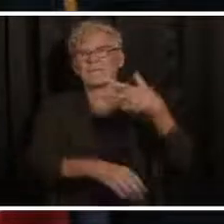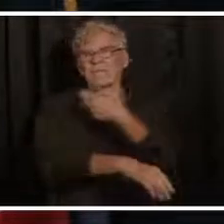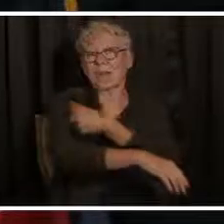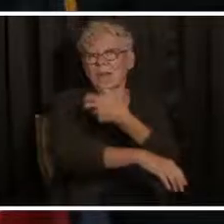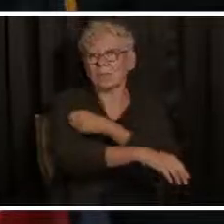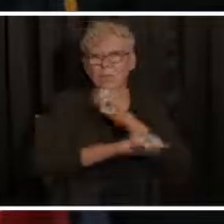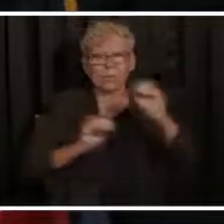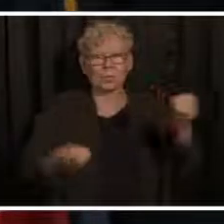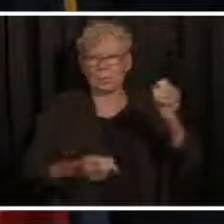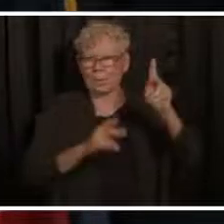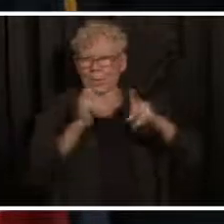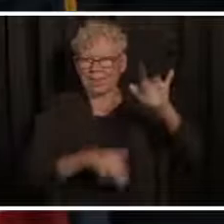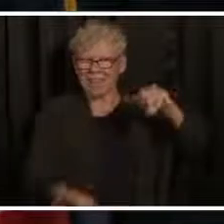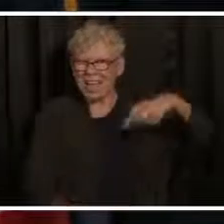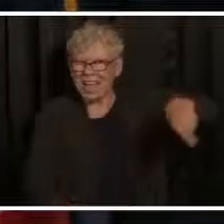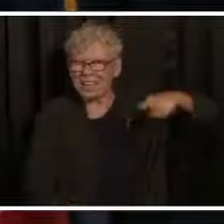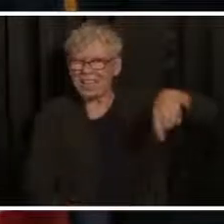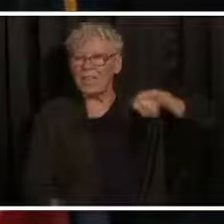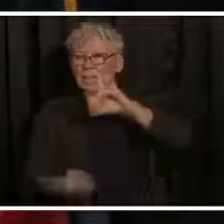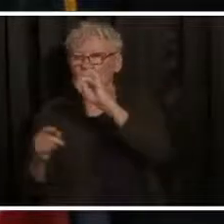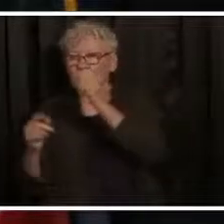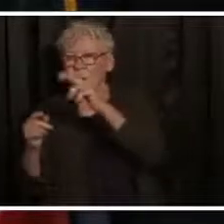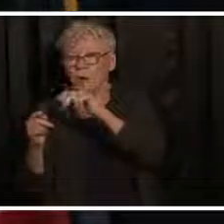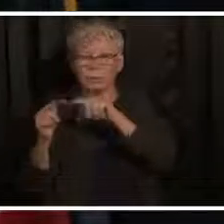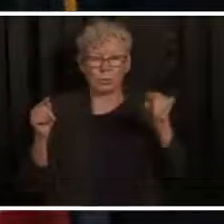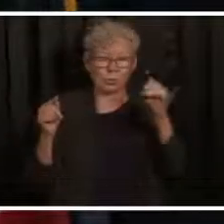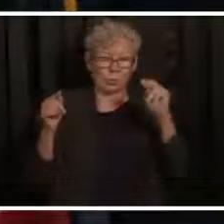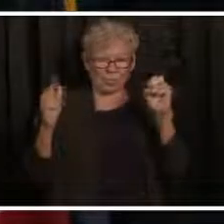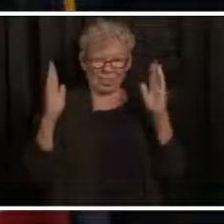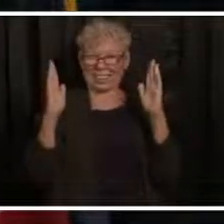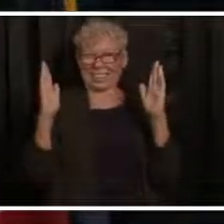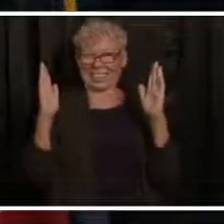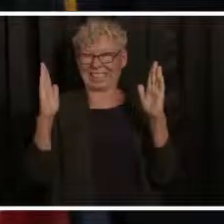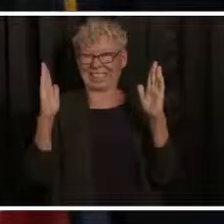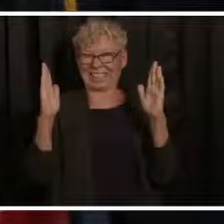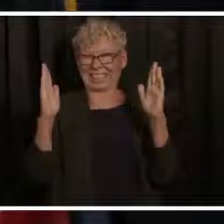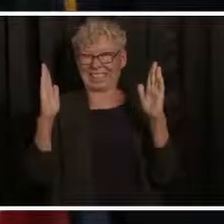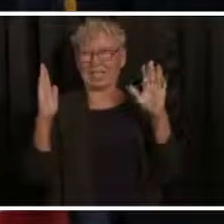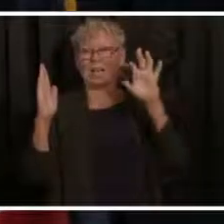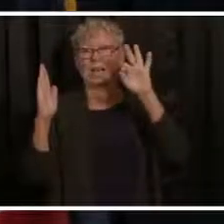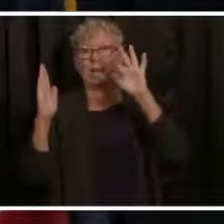again from January through the end of June. 95.7 95.7% of